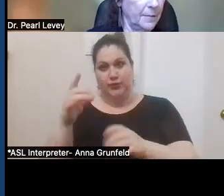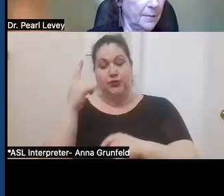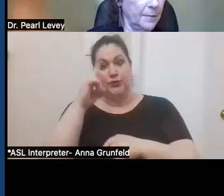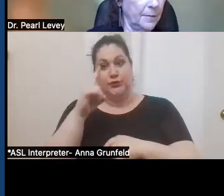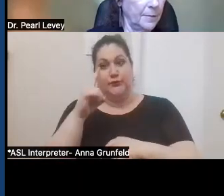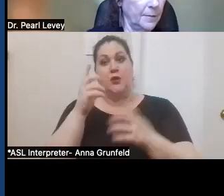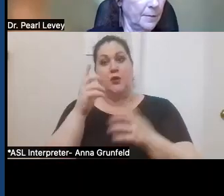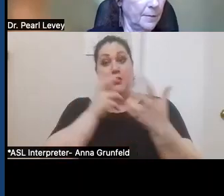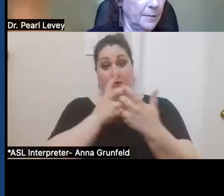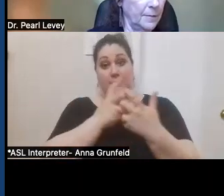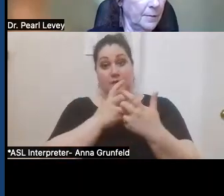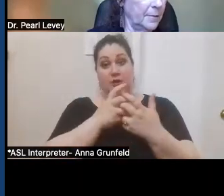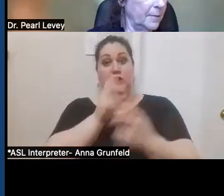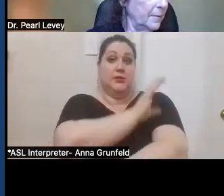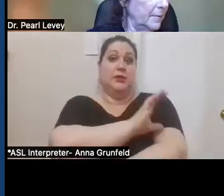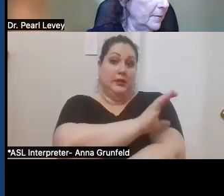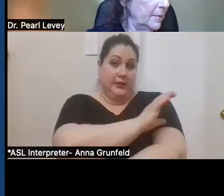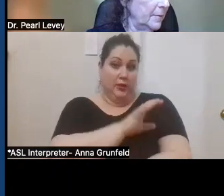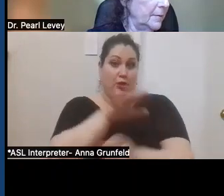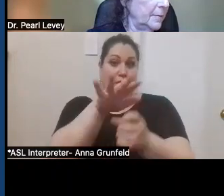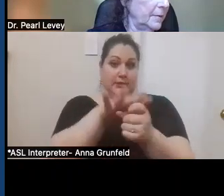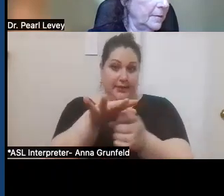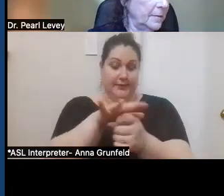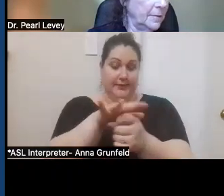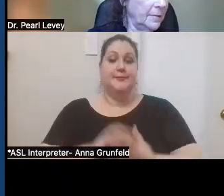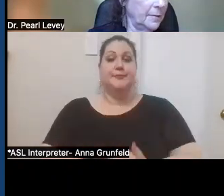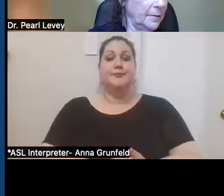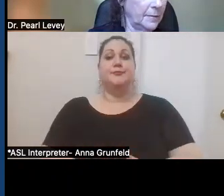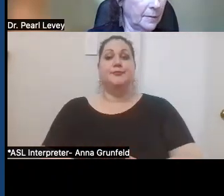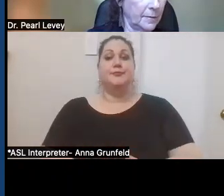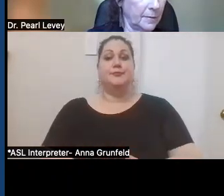And so some points to consider some places to start, for example,